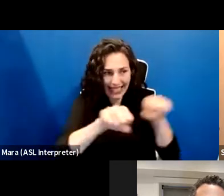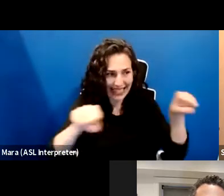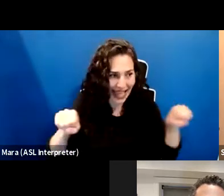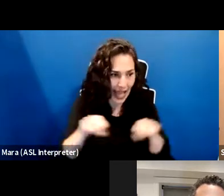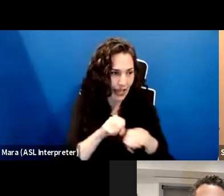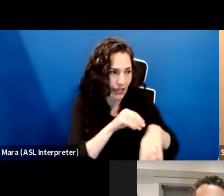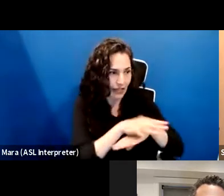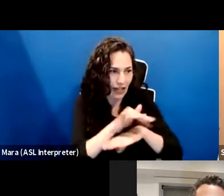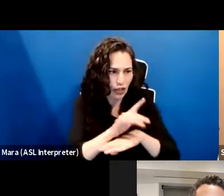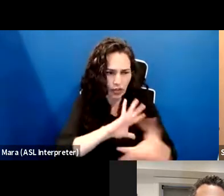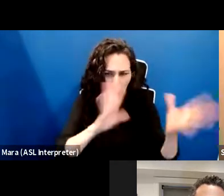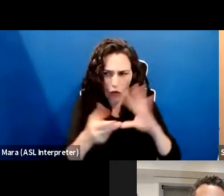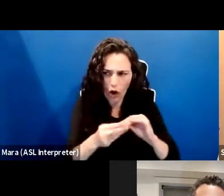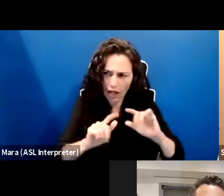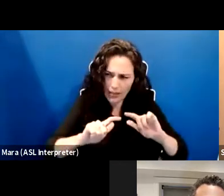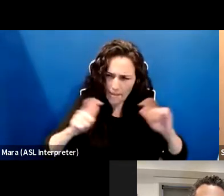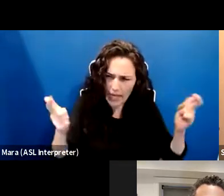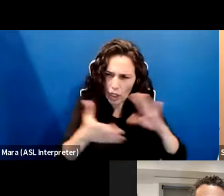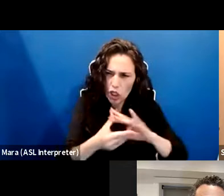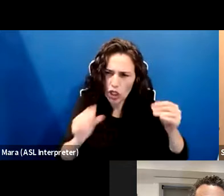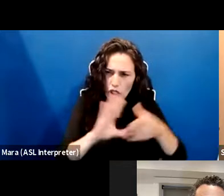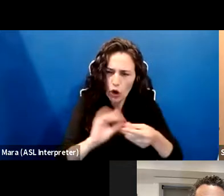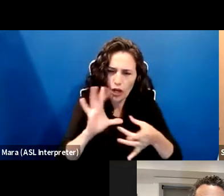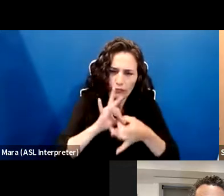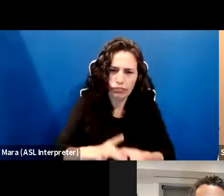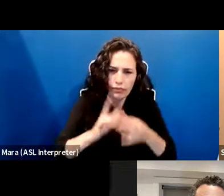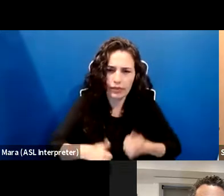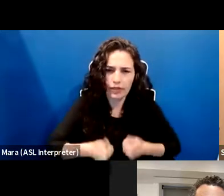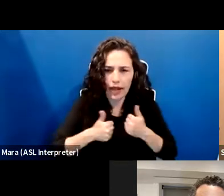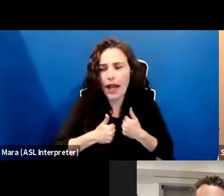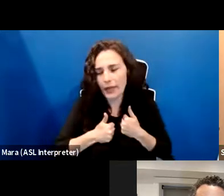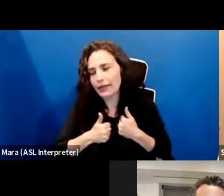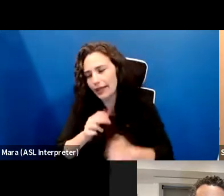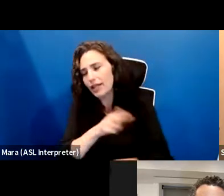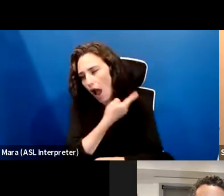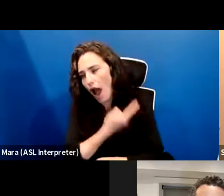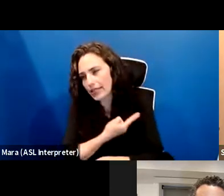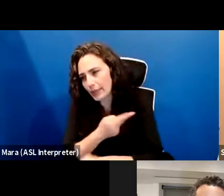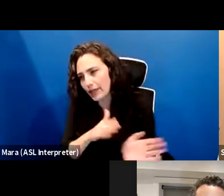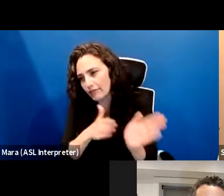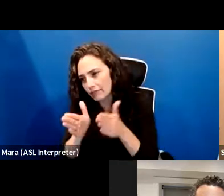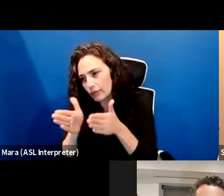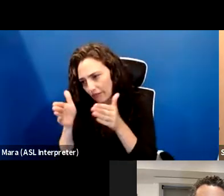And although it's a hospital, and obviously you'll meet a lot of medical issues, but you can talk a lot of issues that